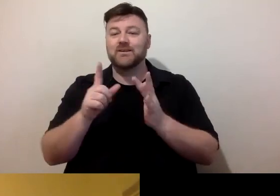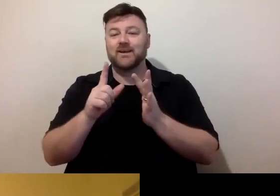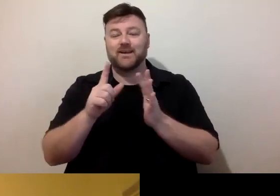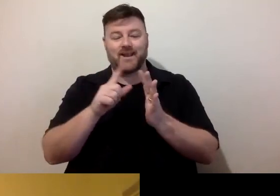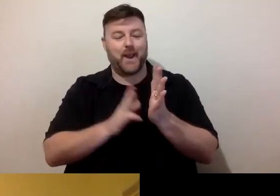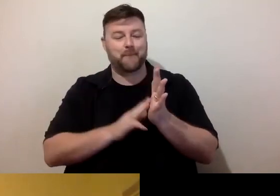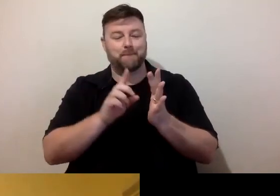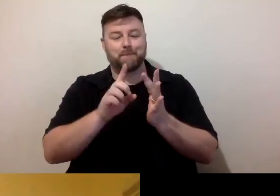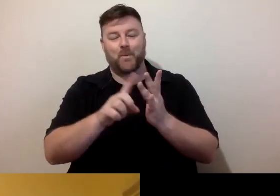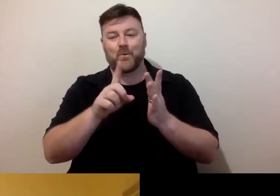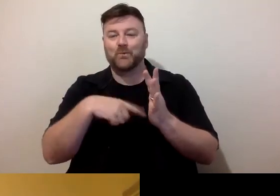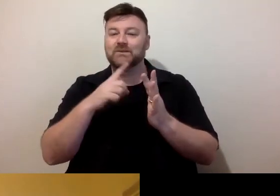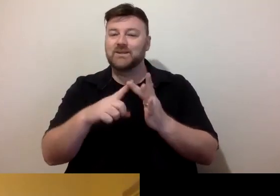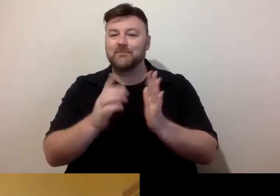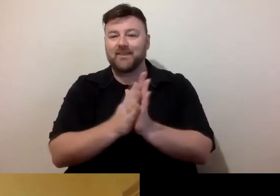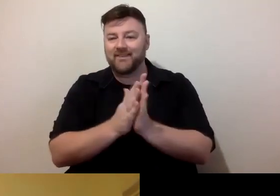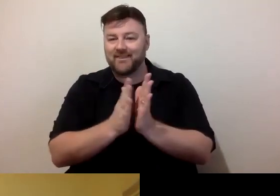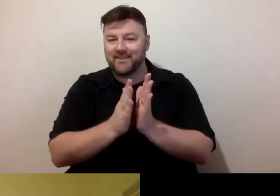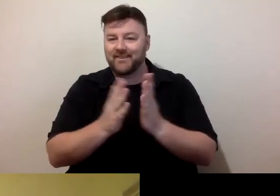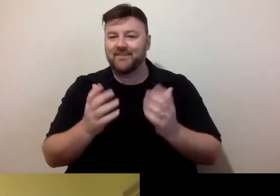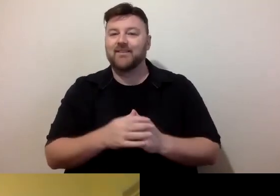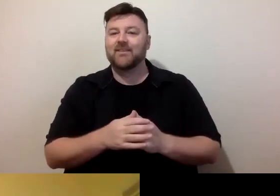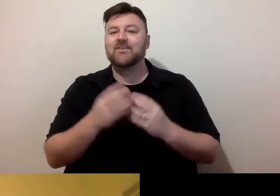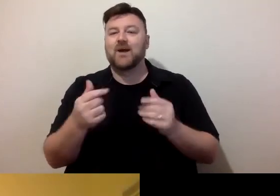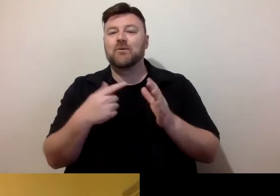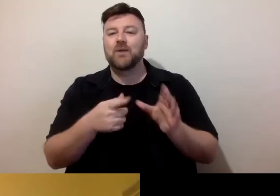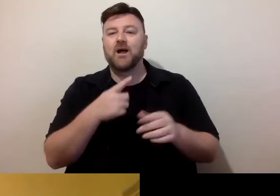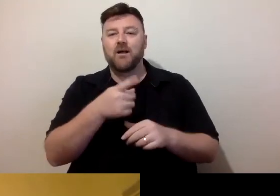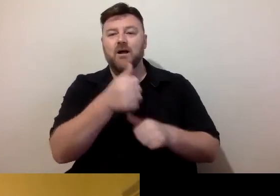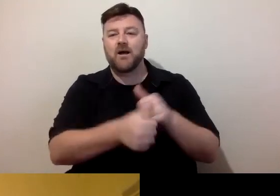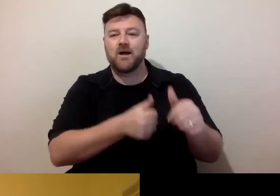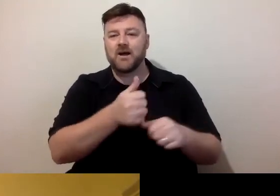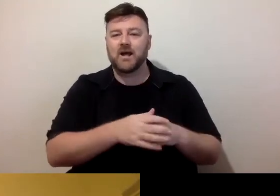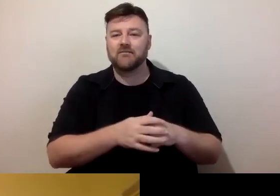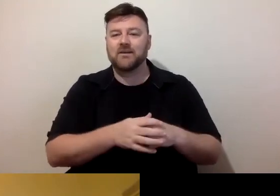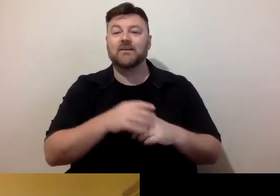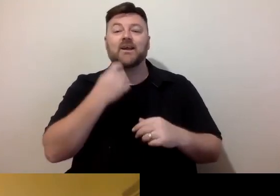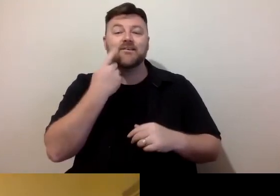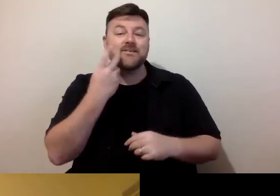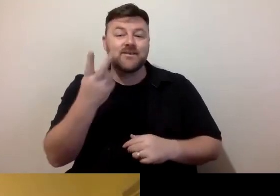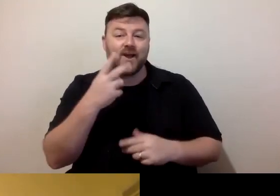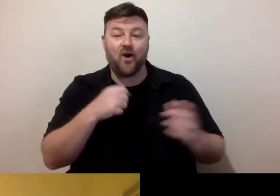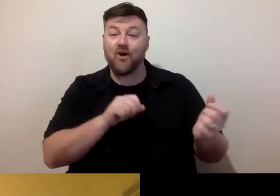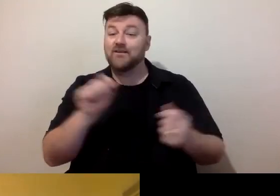And some people say, "This is my favourite one!" And then days later they have a new favourite.